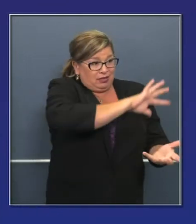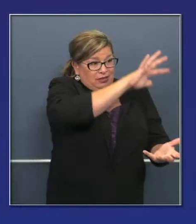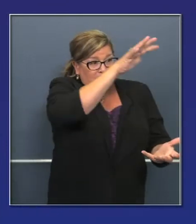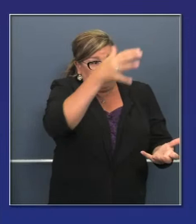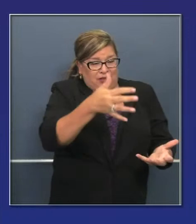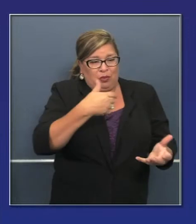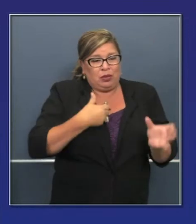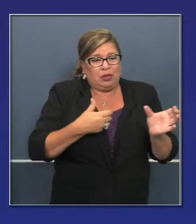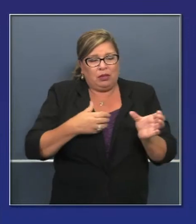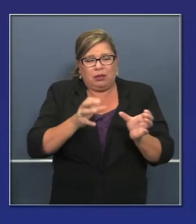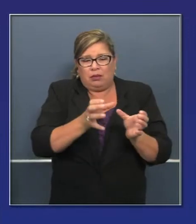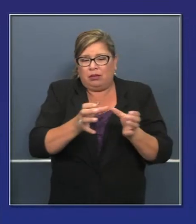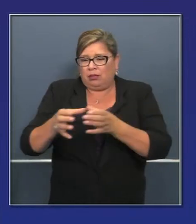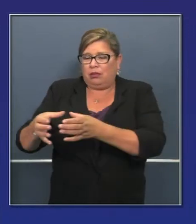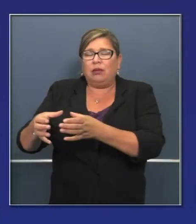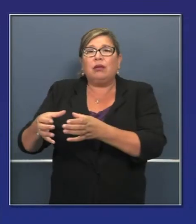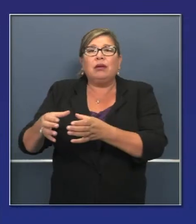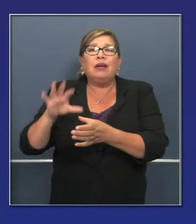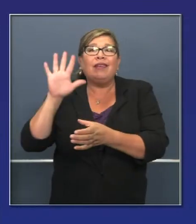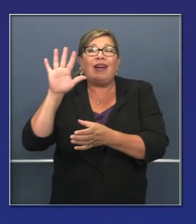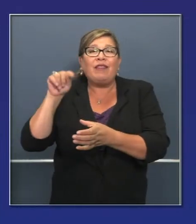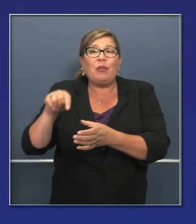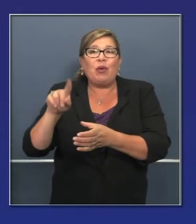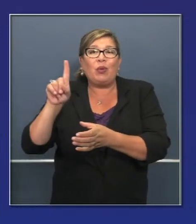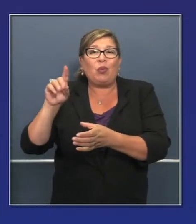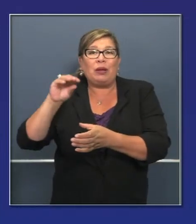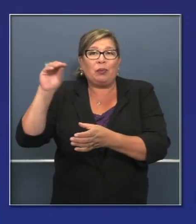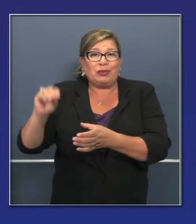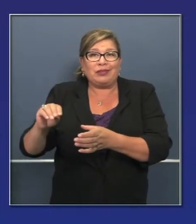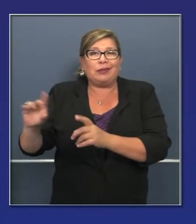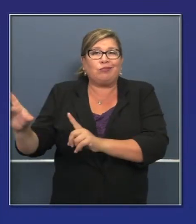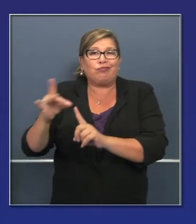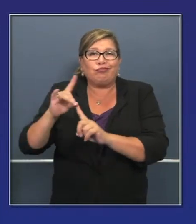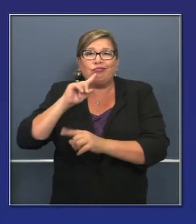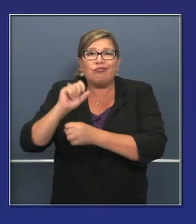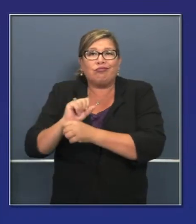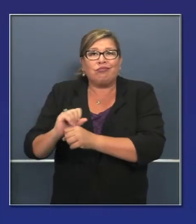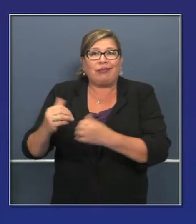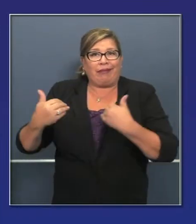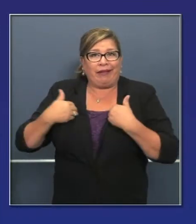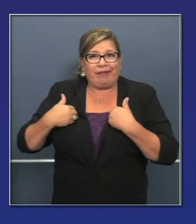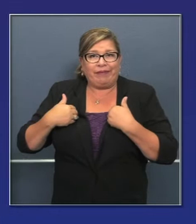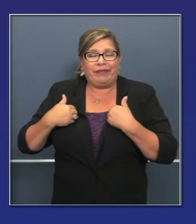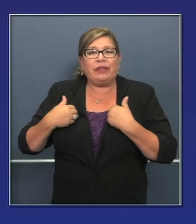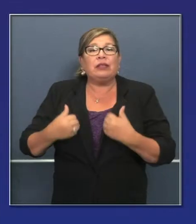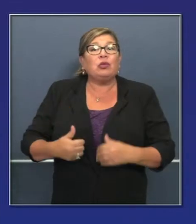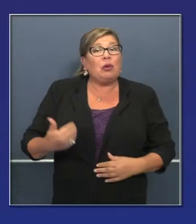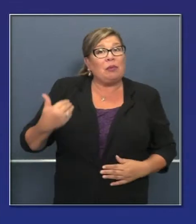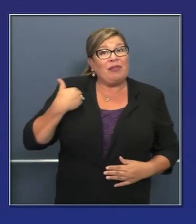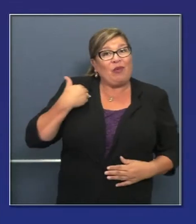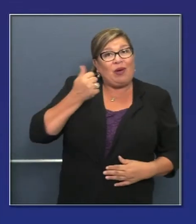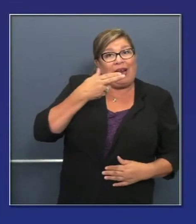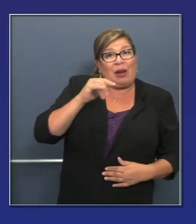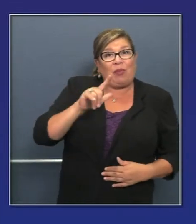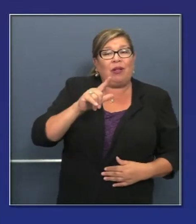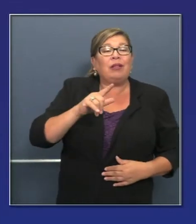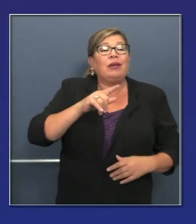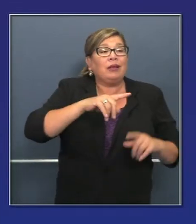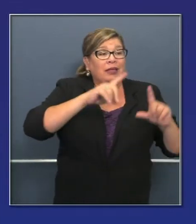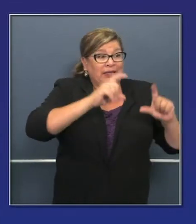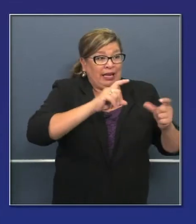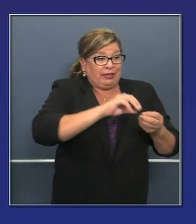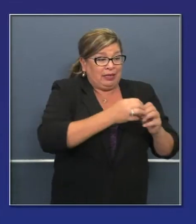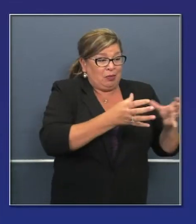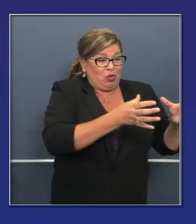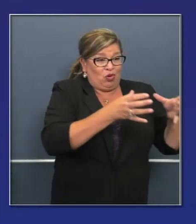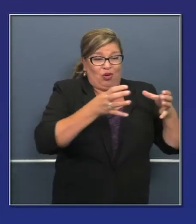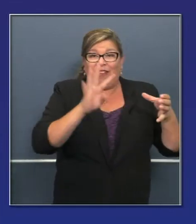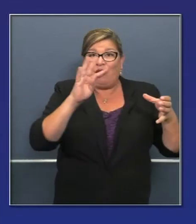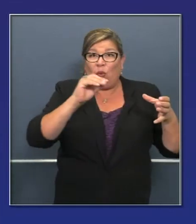caution you or excuse me 5.1 percent from 40.8% to 5.1 percent but I caution you each decimal